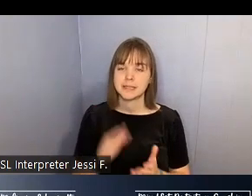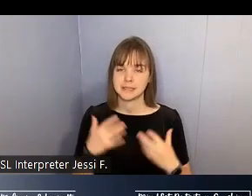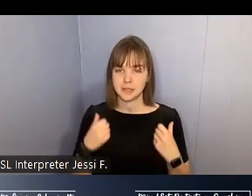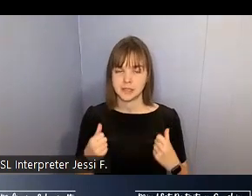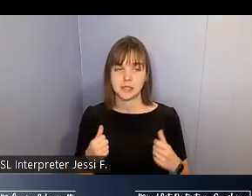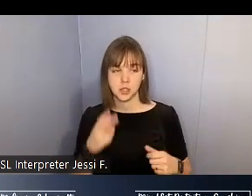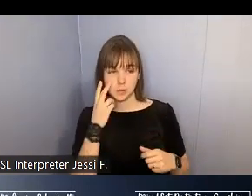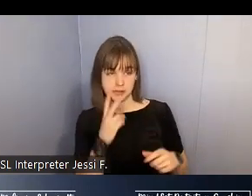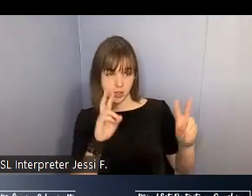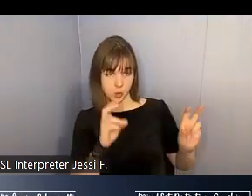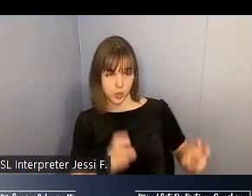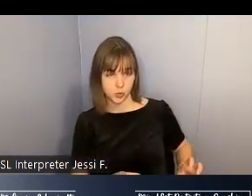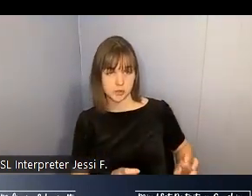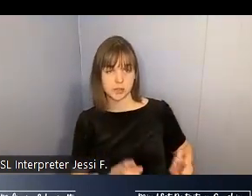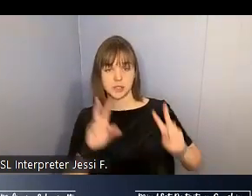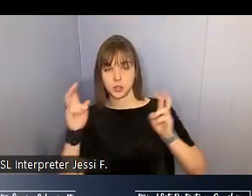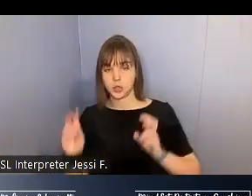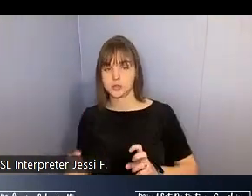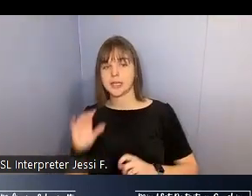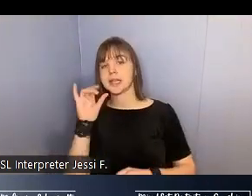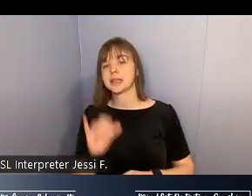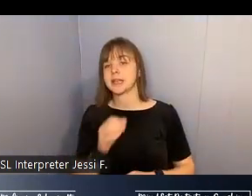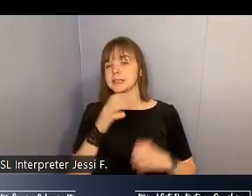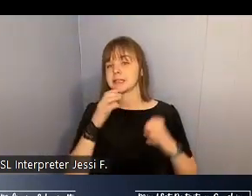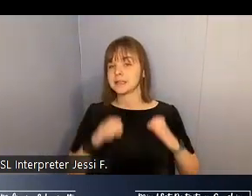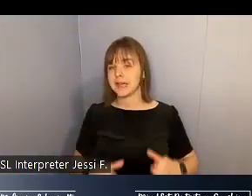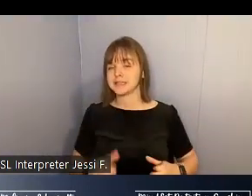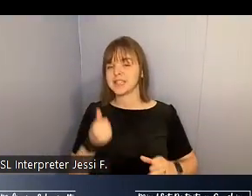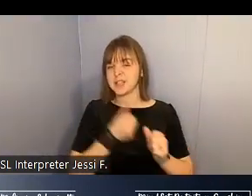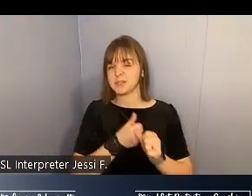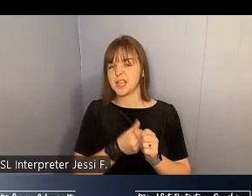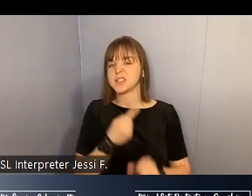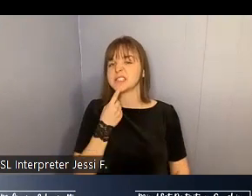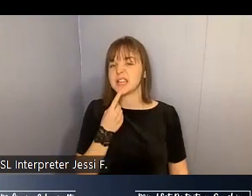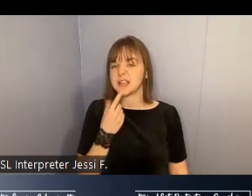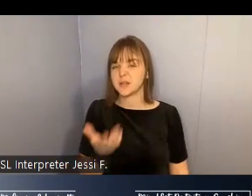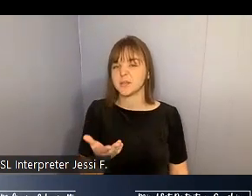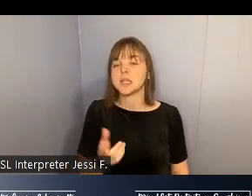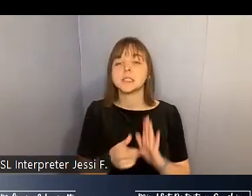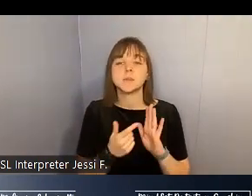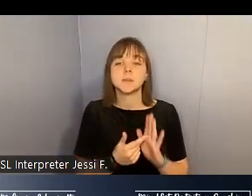ways that they have flipped their own script to start to take the focus off of how many times do